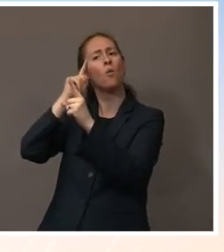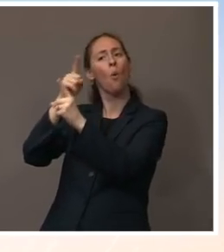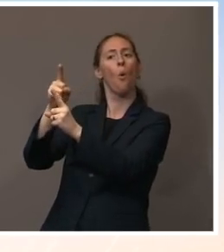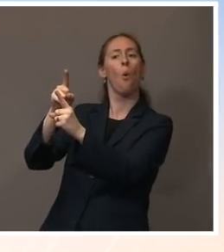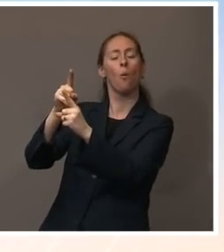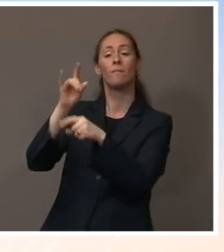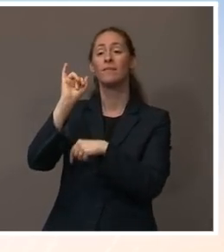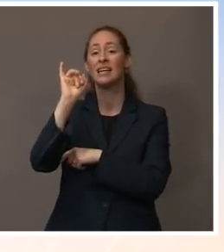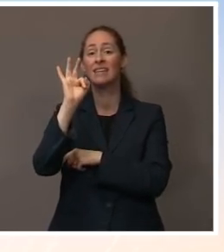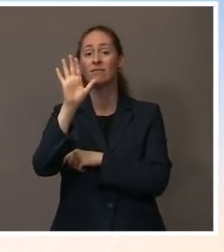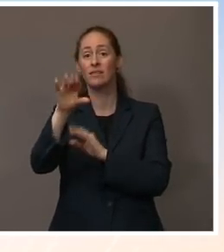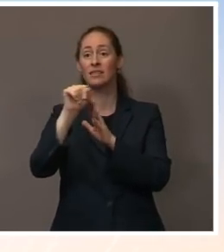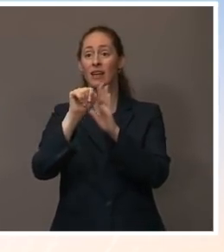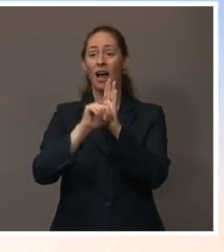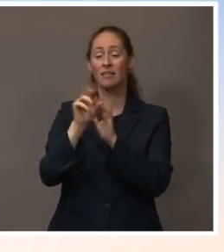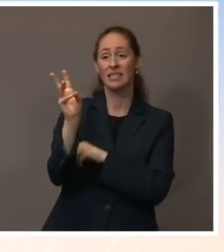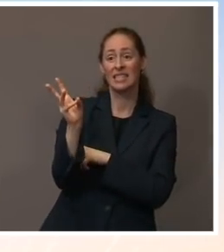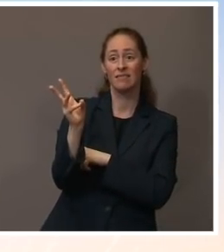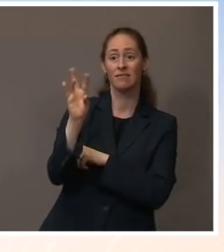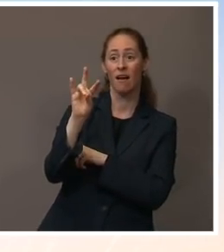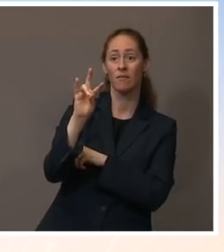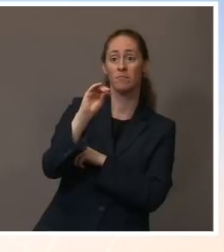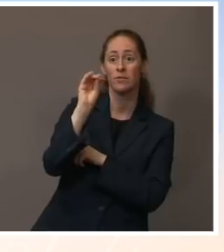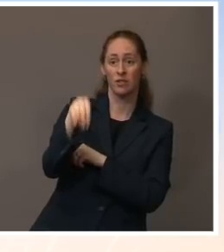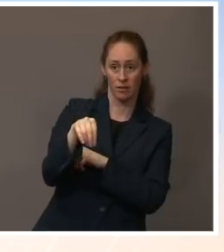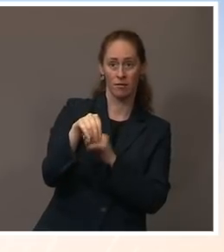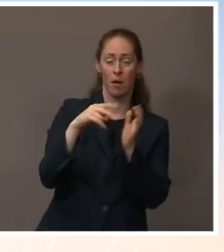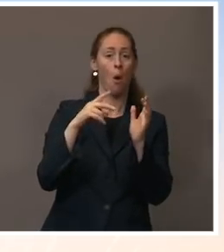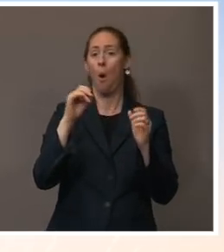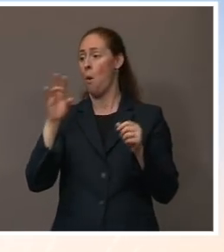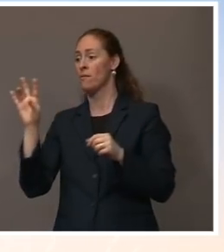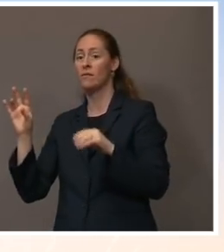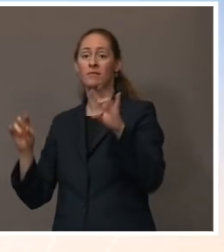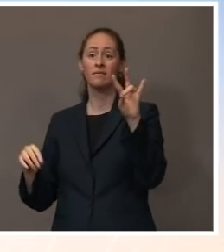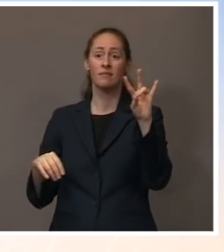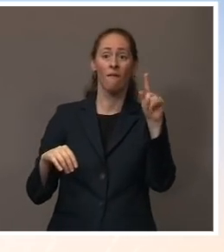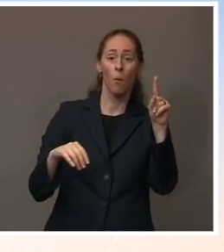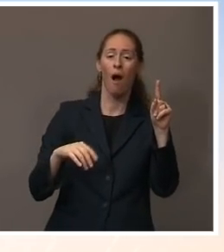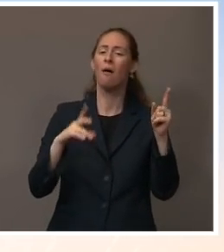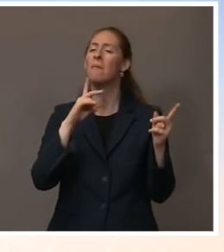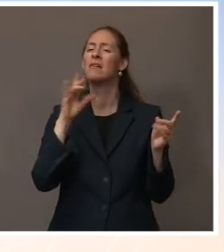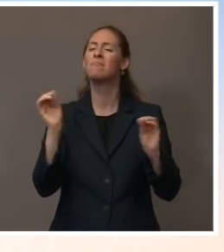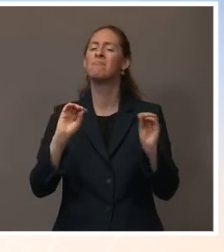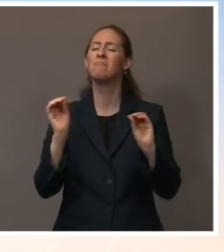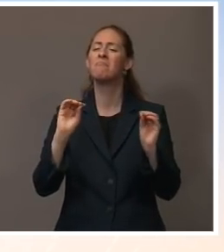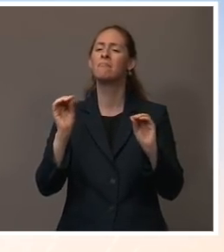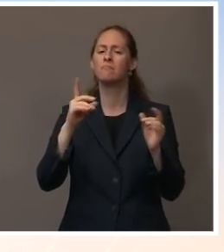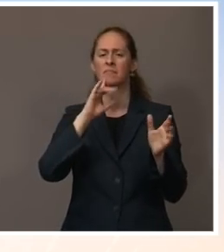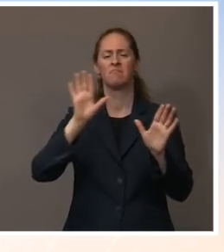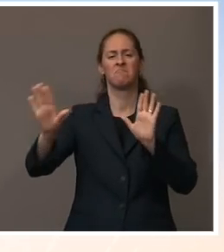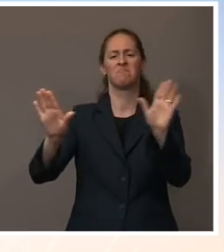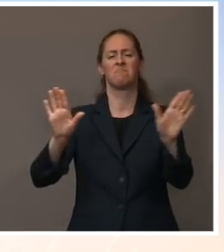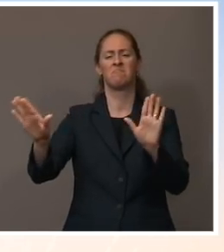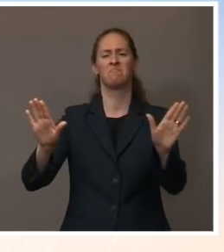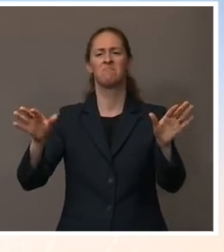you're at a different level of safety than 71 percent. Communities are going to make their own decisions. And I think, at -- a fundamental fact